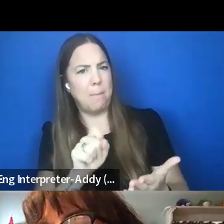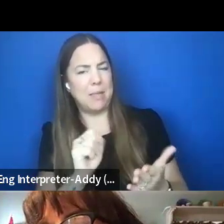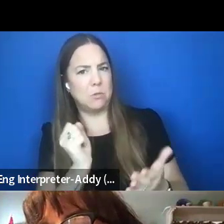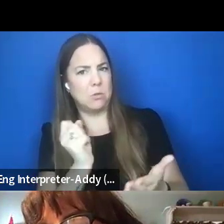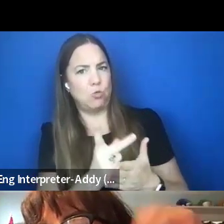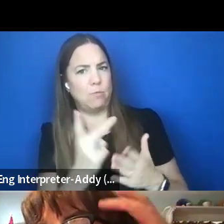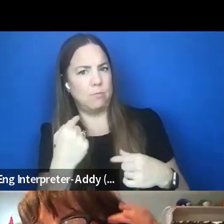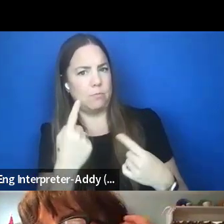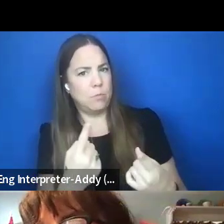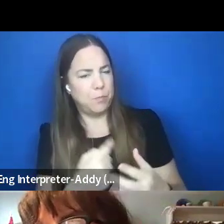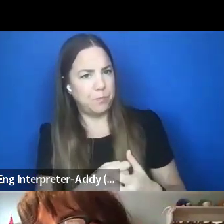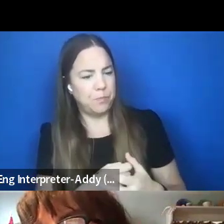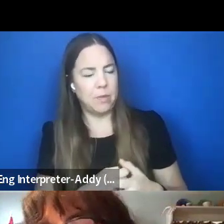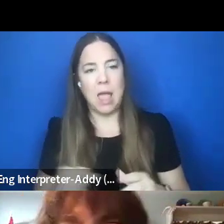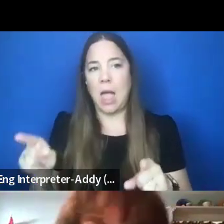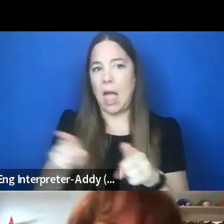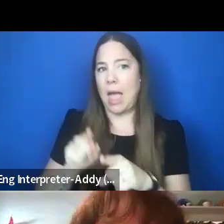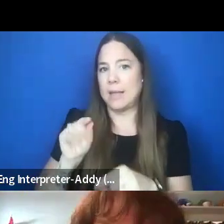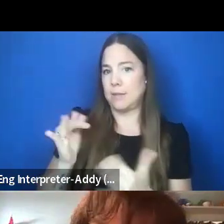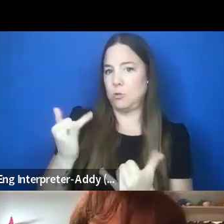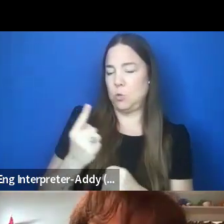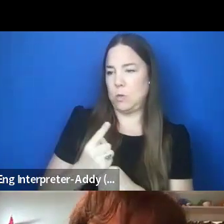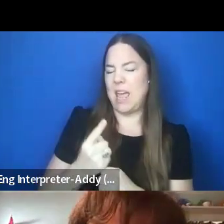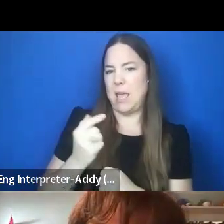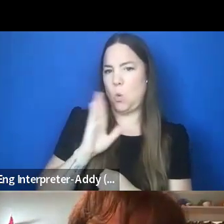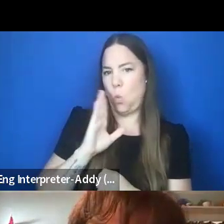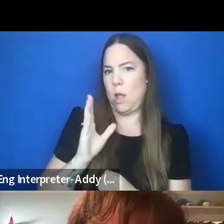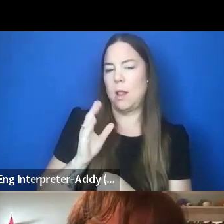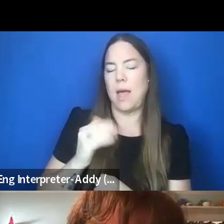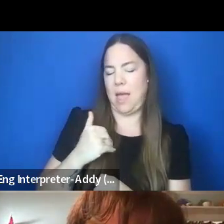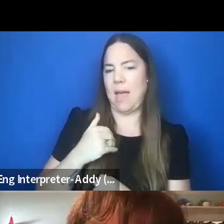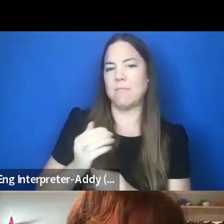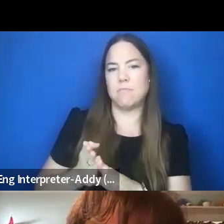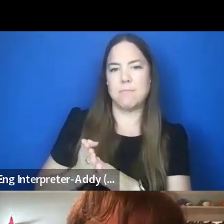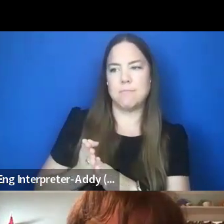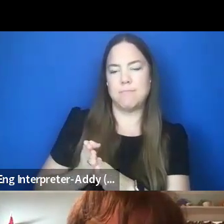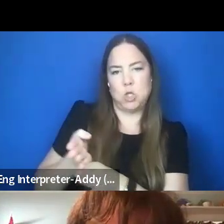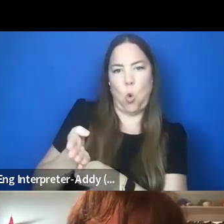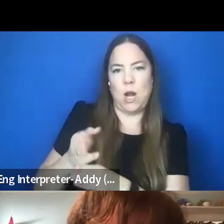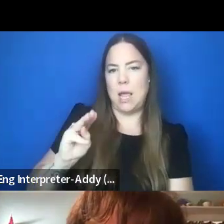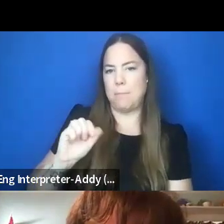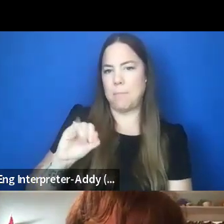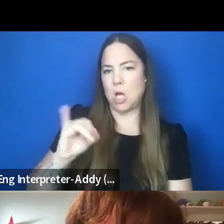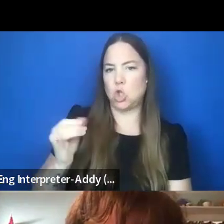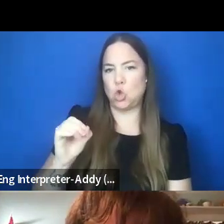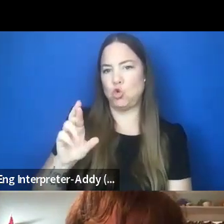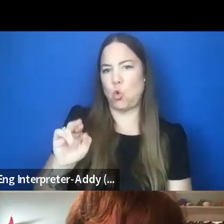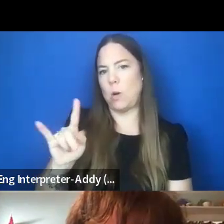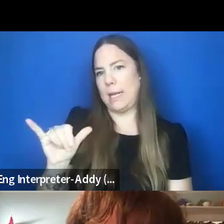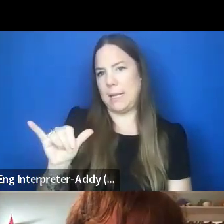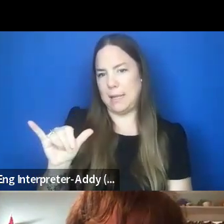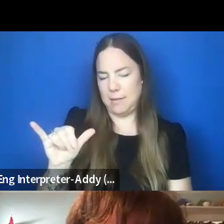Brooke Wilson: So as of today, they're going with the majority. That's that's what they're that's the word they're using. That's what I wrote. Majority,